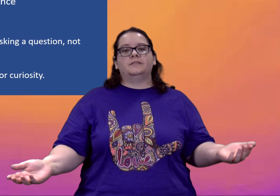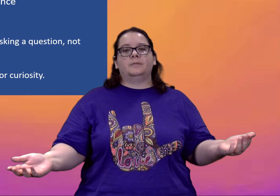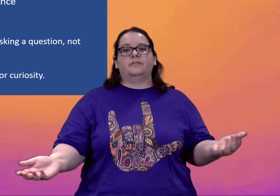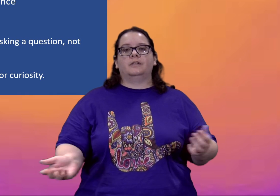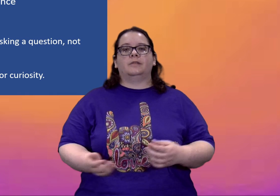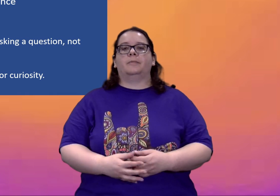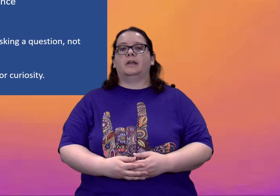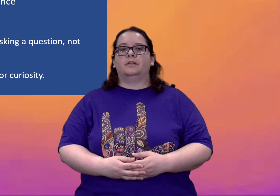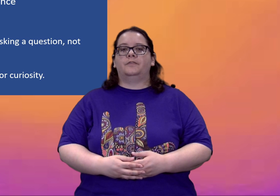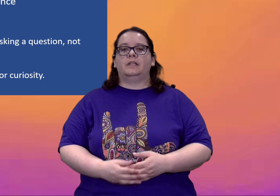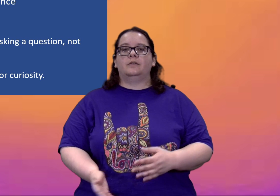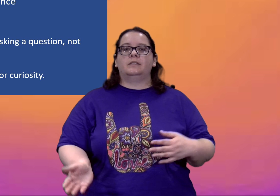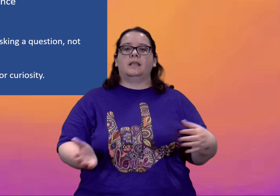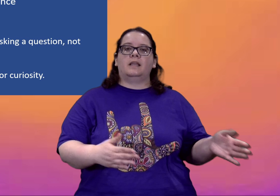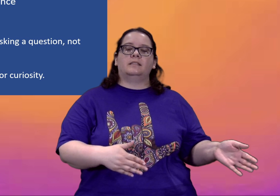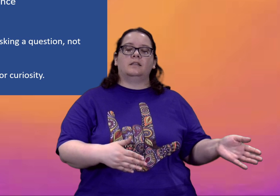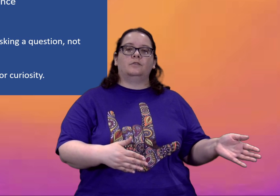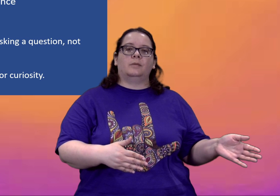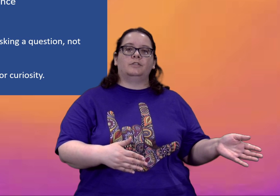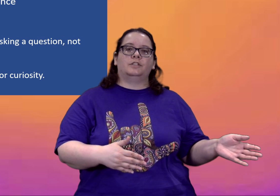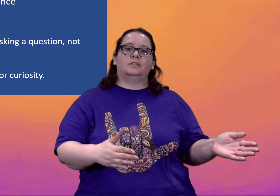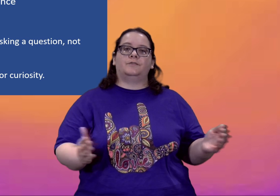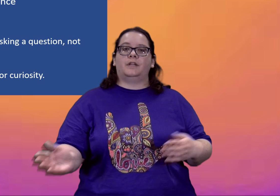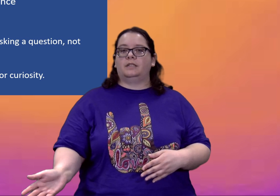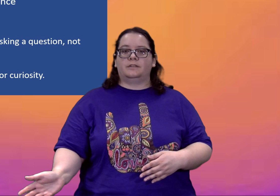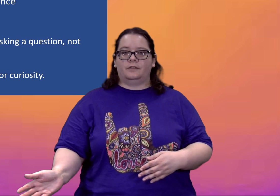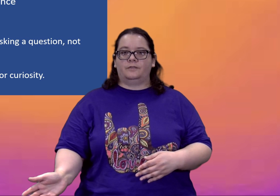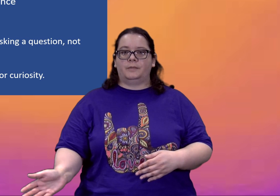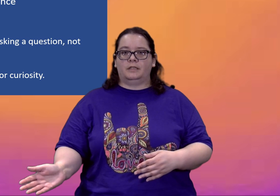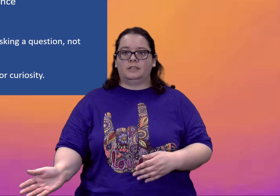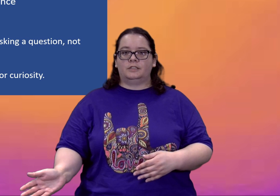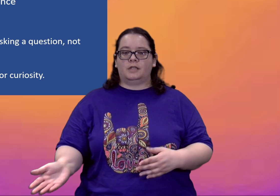said before in some of my other videos, the ASL grammar structure is very different from English.